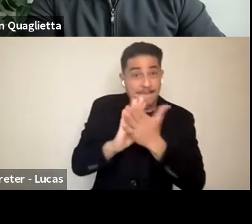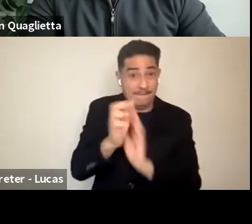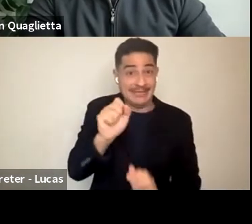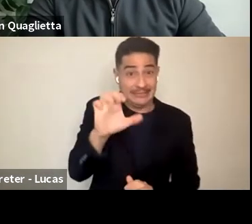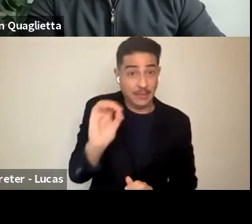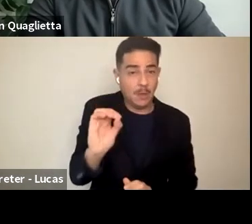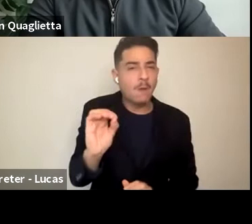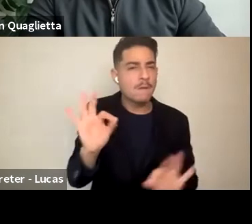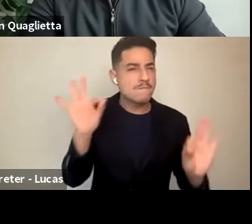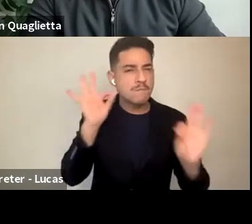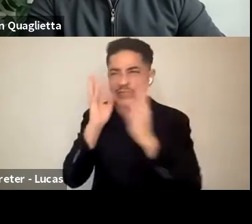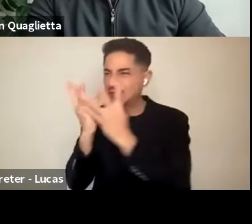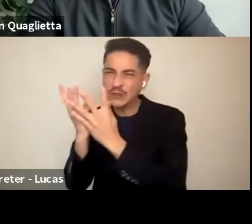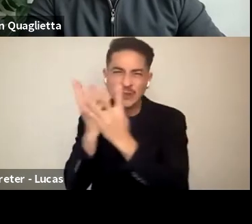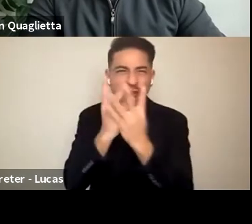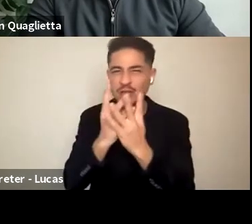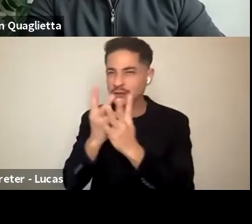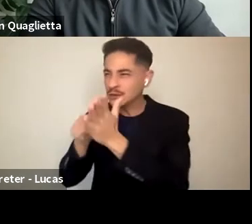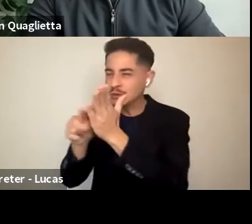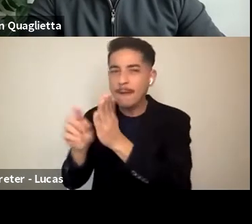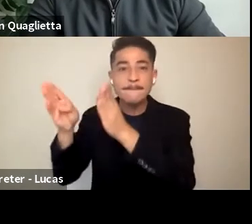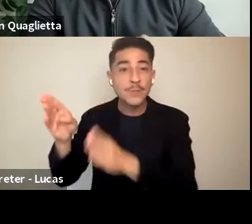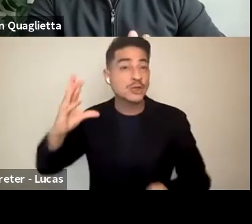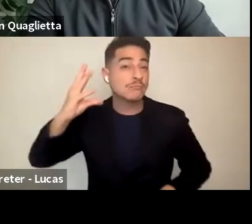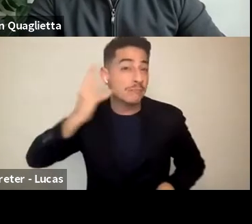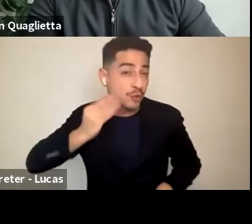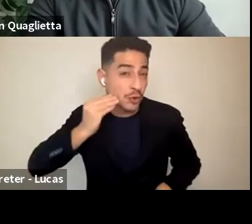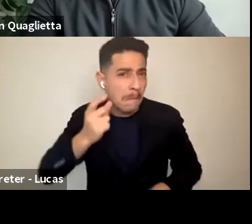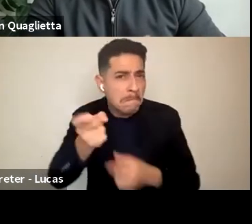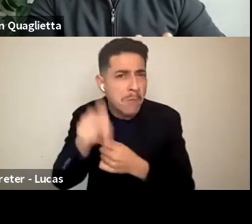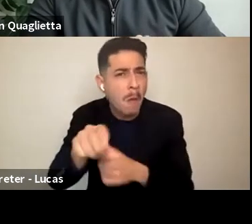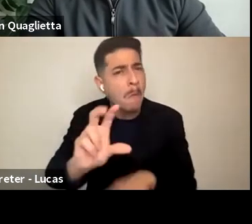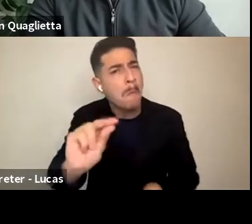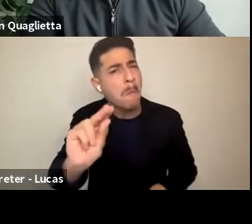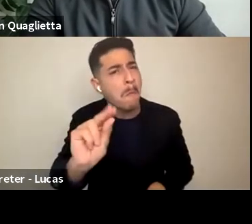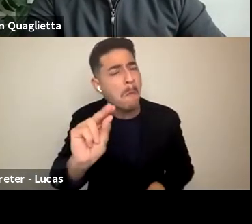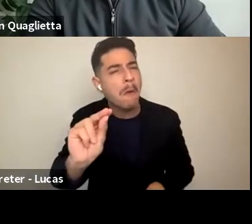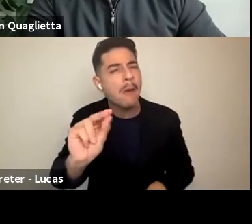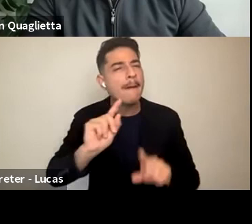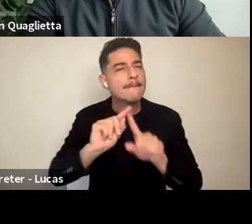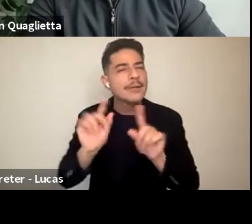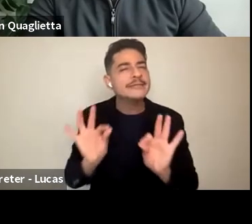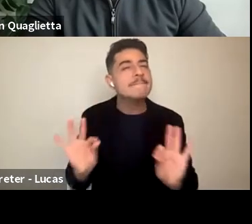ideally who's experienced, but it's not a must. But for that person, what I find is important is that this